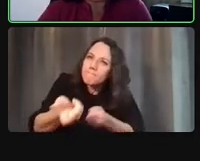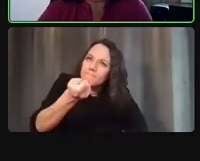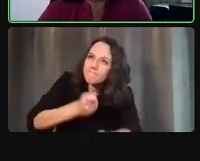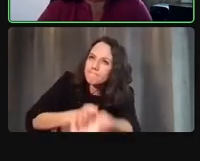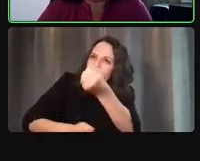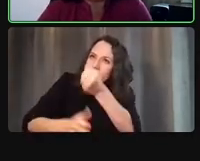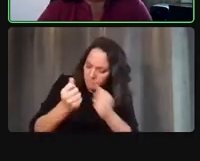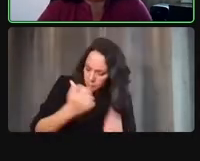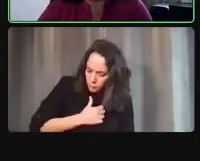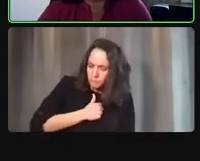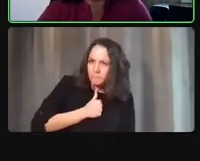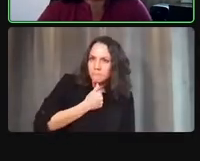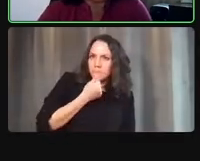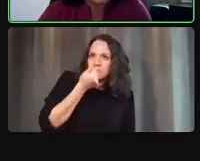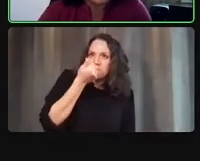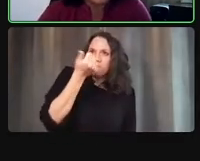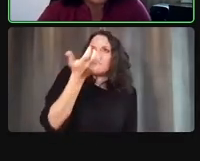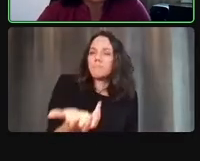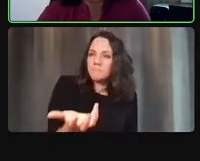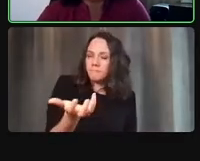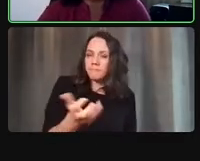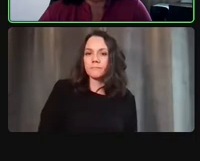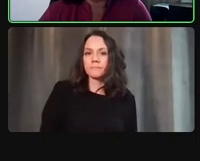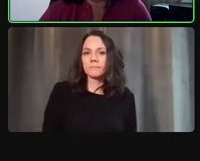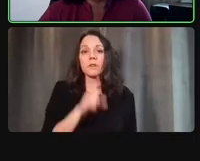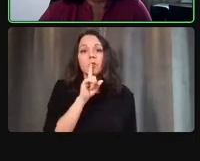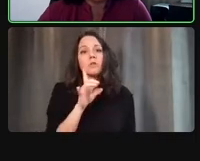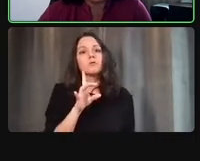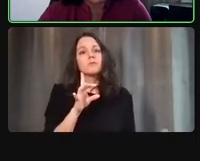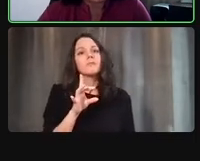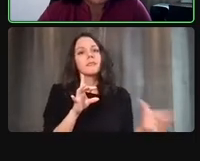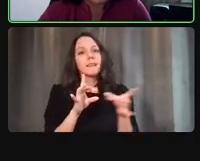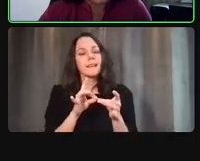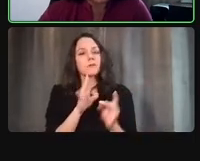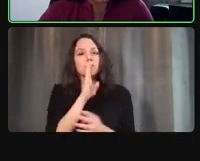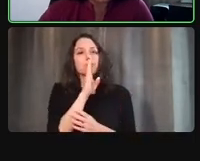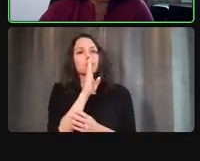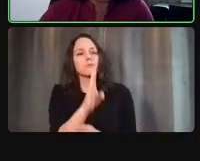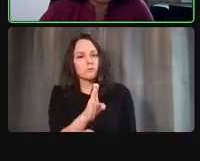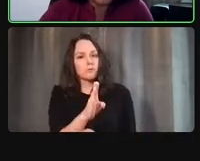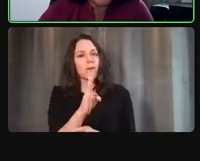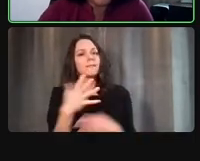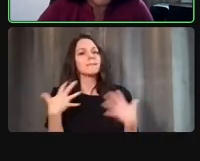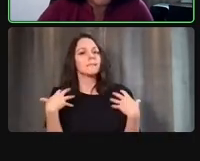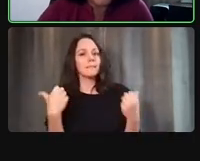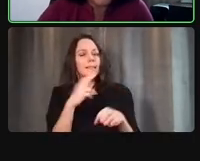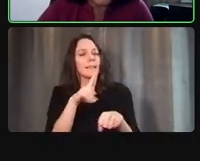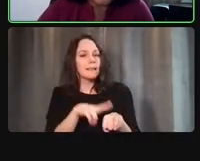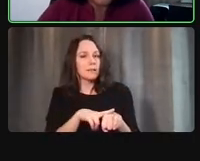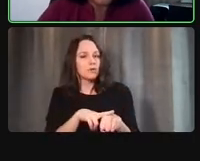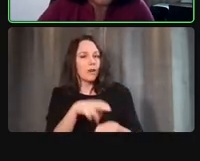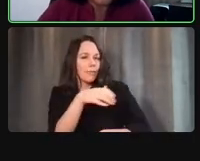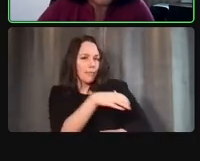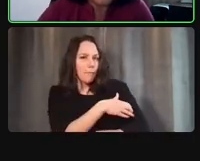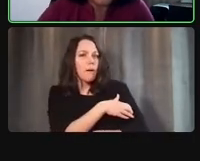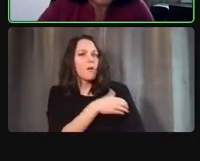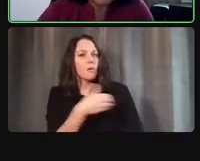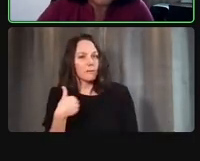direct connection to the healing nature of poetry and the power that it has. Next slide.